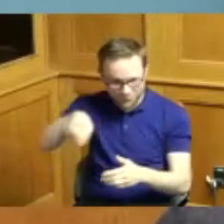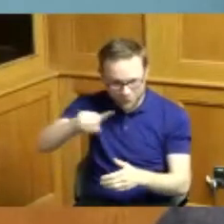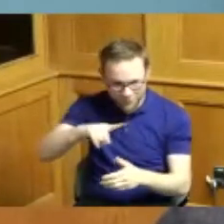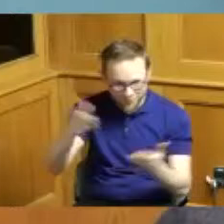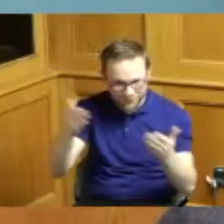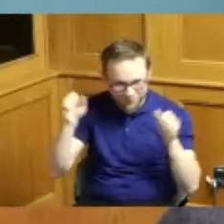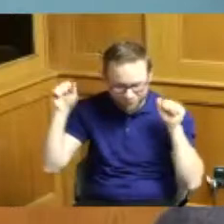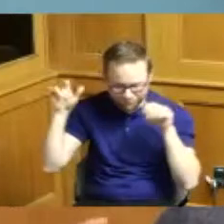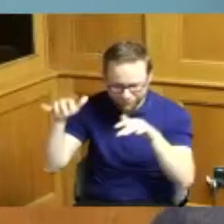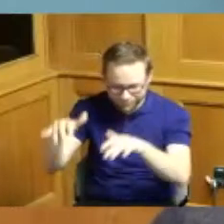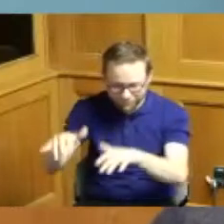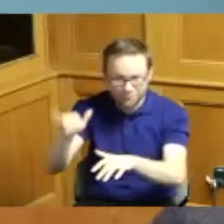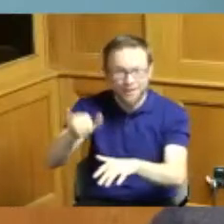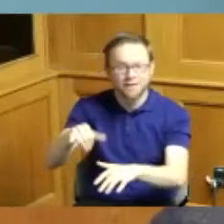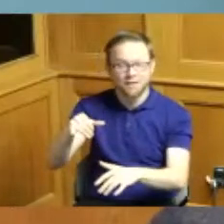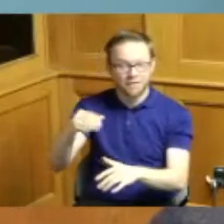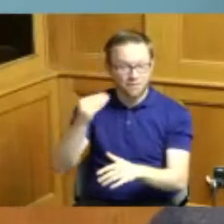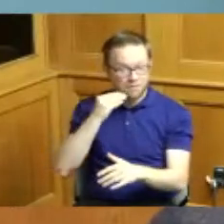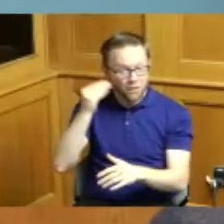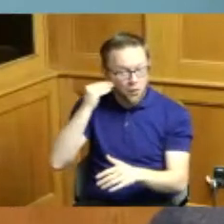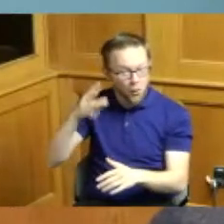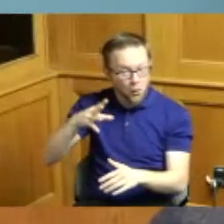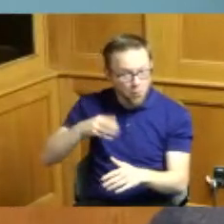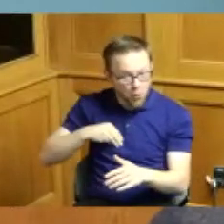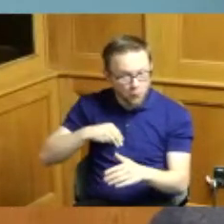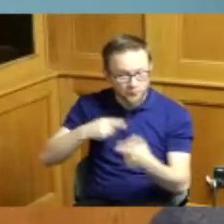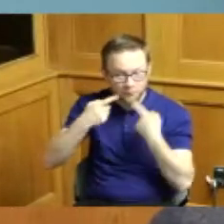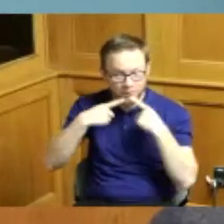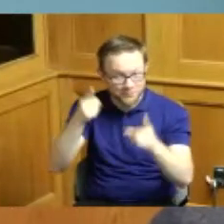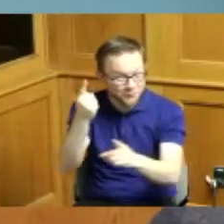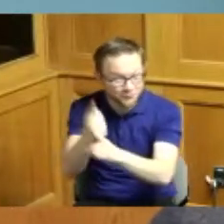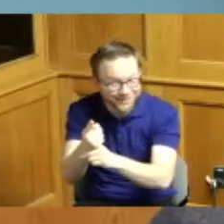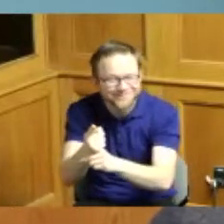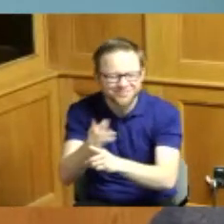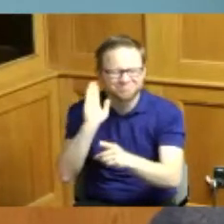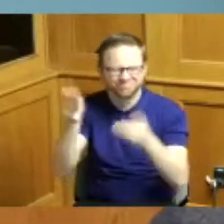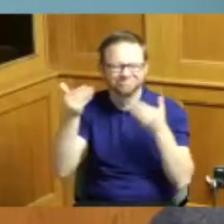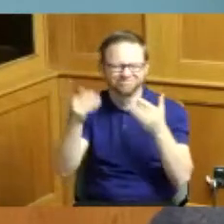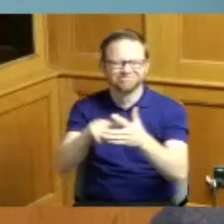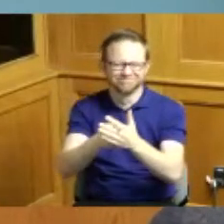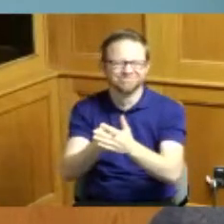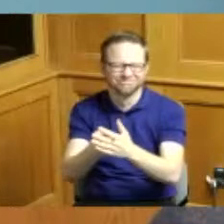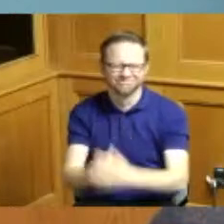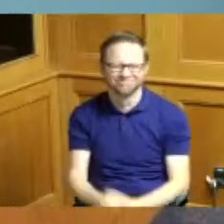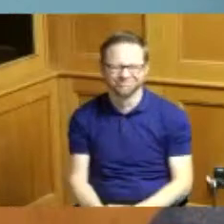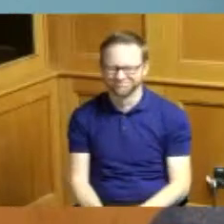home ownership center proclamation right so we're going to go right into it um and were